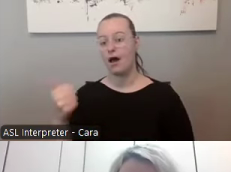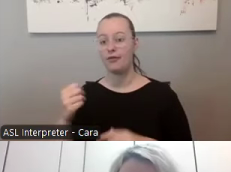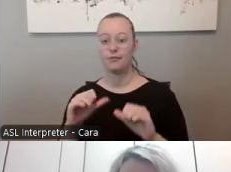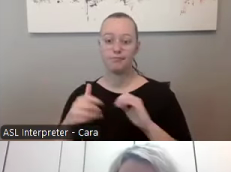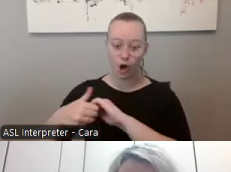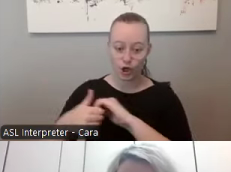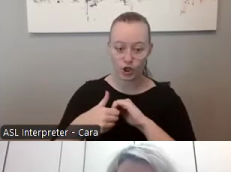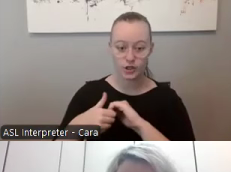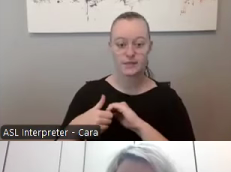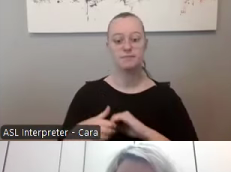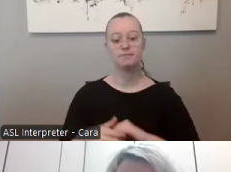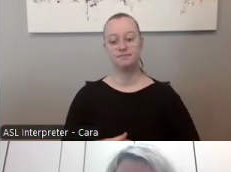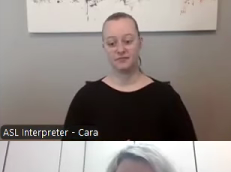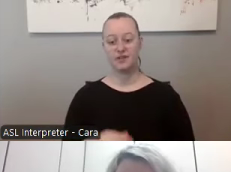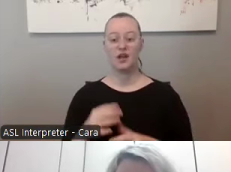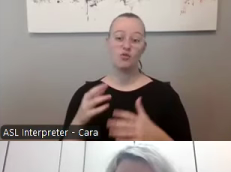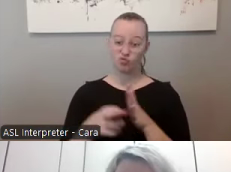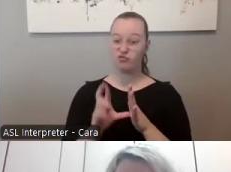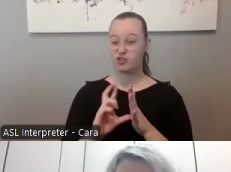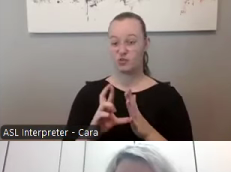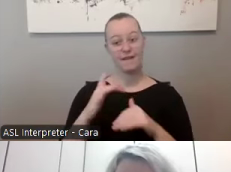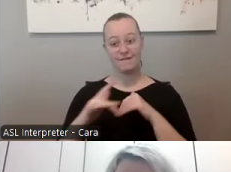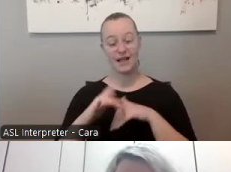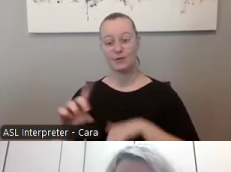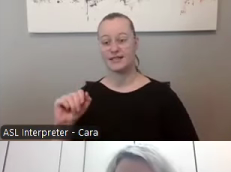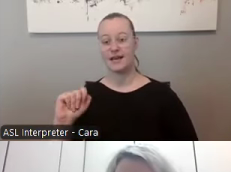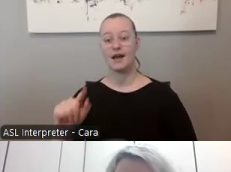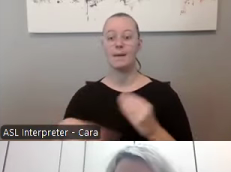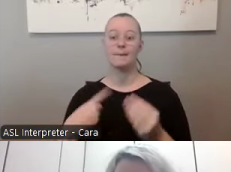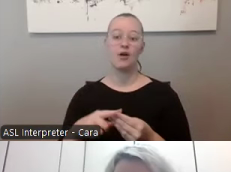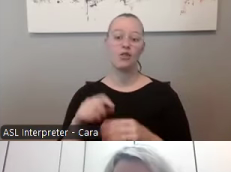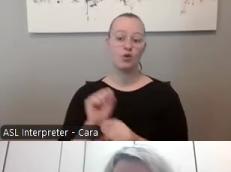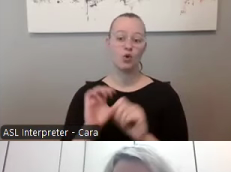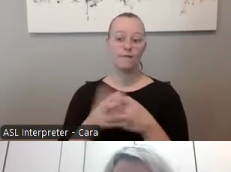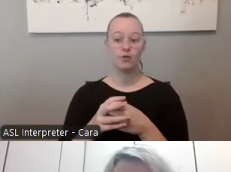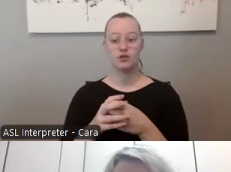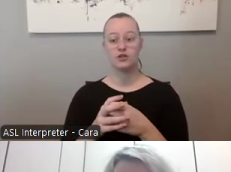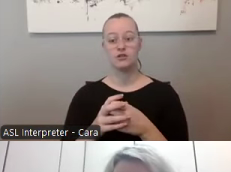our departments with reviewing the available data on the workforce, delivering home and community based services,